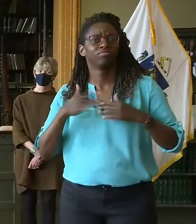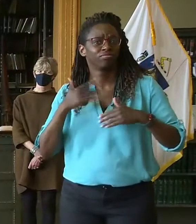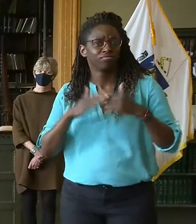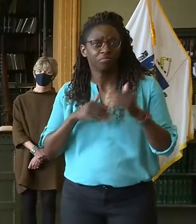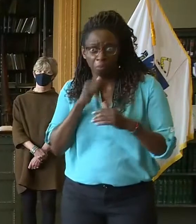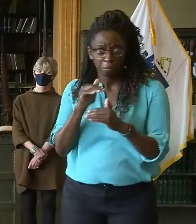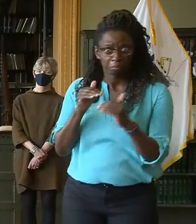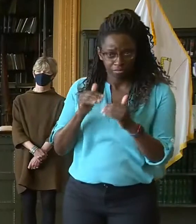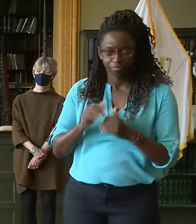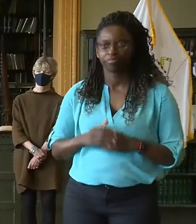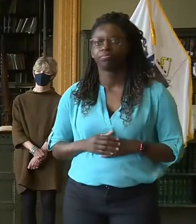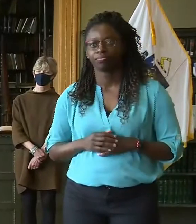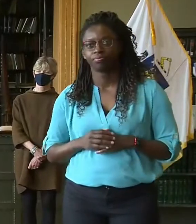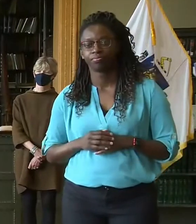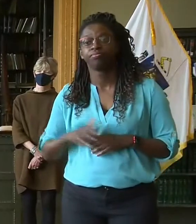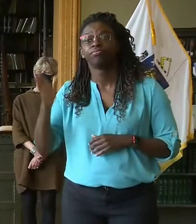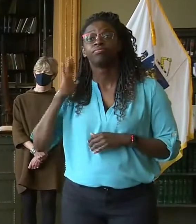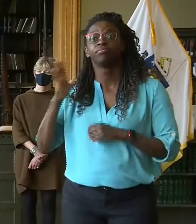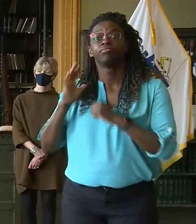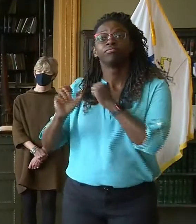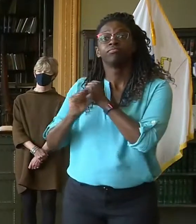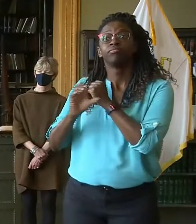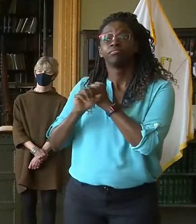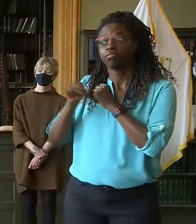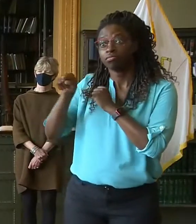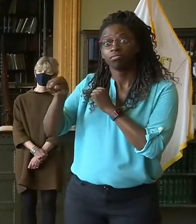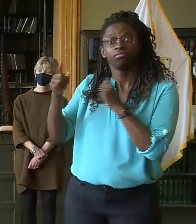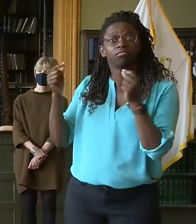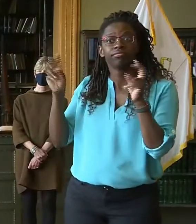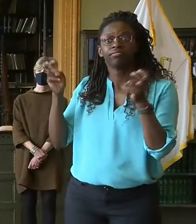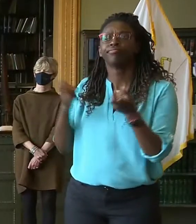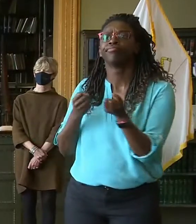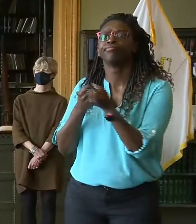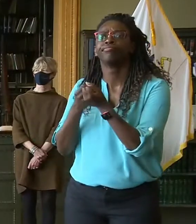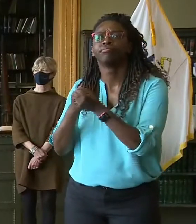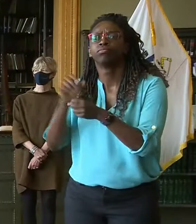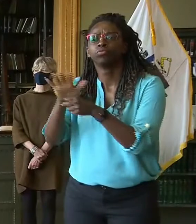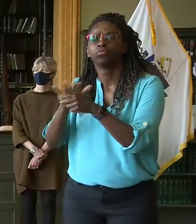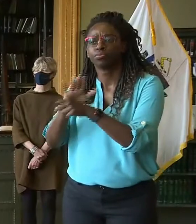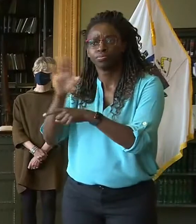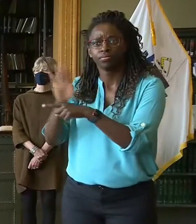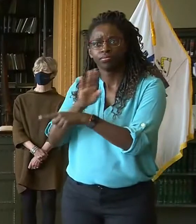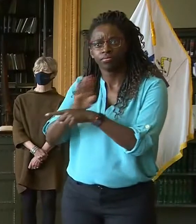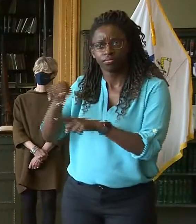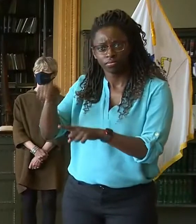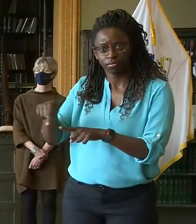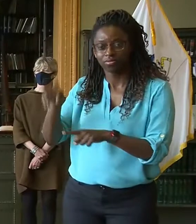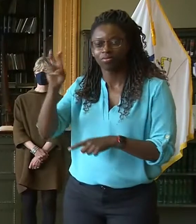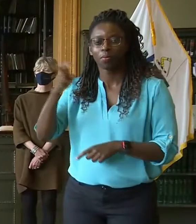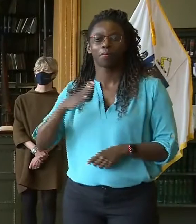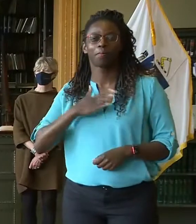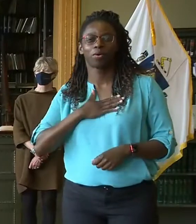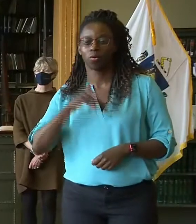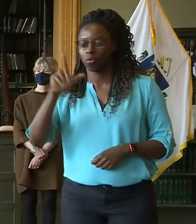RESTAURANTS AS A DRIVER FOR OUR WAY OF LIFE IN MASSACHUSETTS AS LIFE RETURNS TO NORMAL. IT IS A GREAT ADDITION TO THE MY LOCAL MA CAMPAIGN THAT HAS